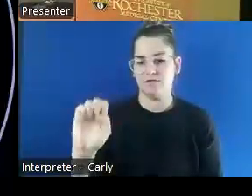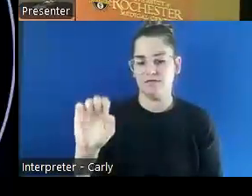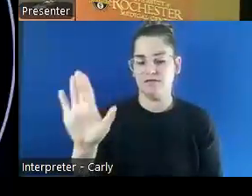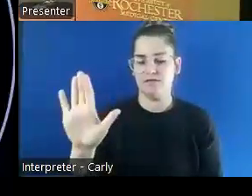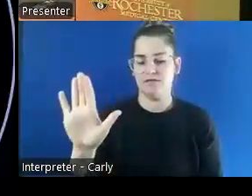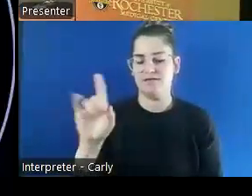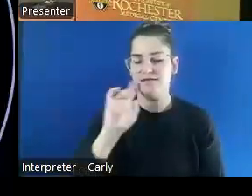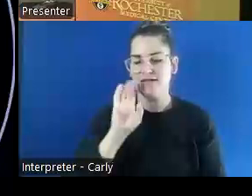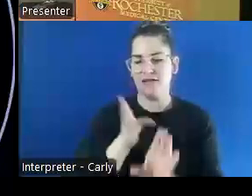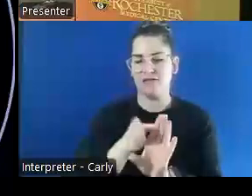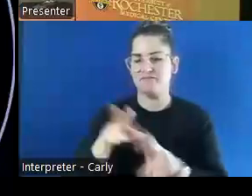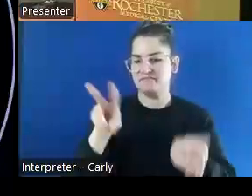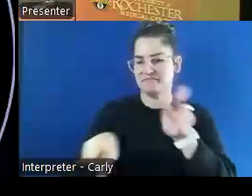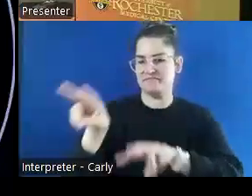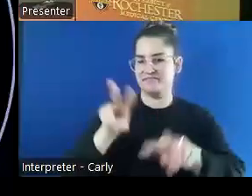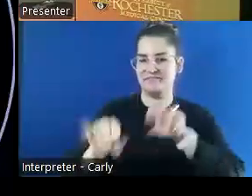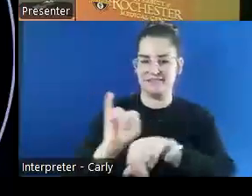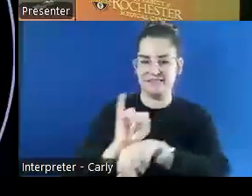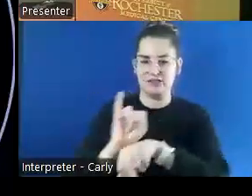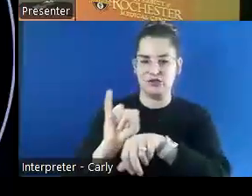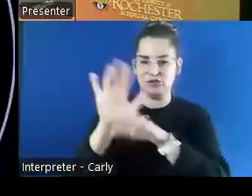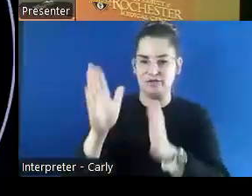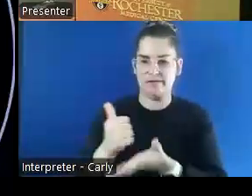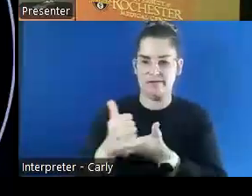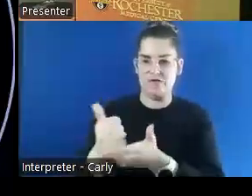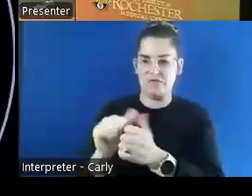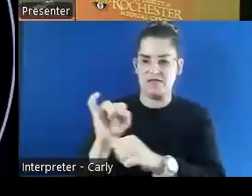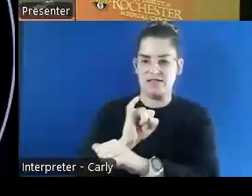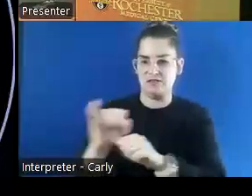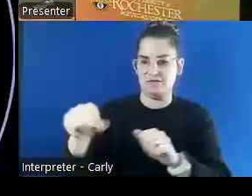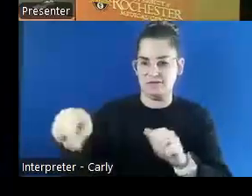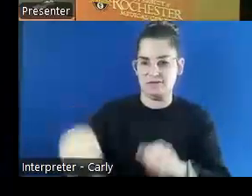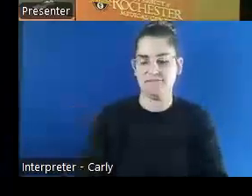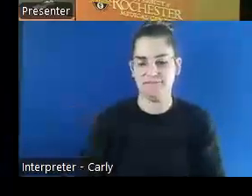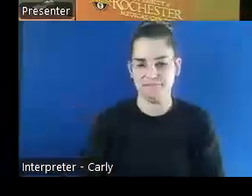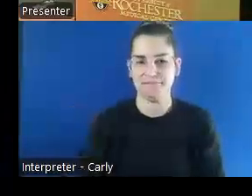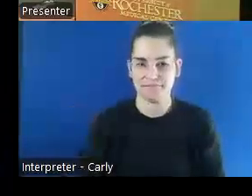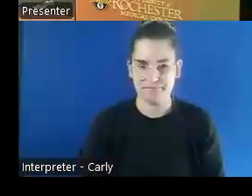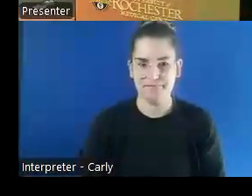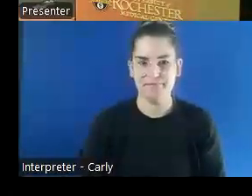see she oversees the psychology interns and helps out with psychology uh needs